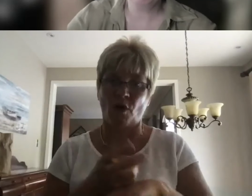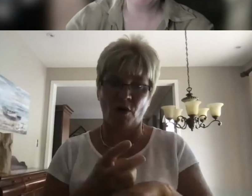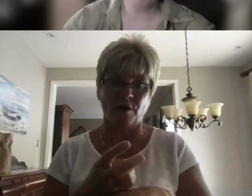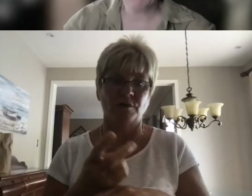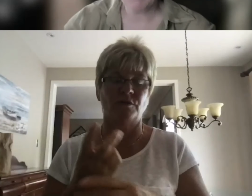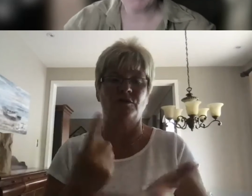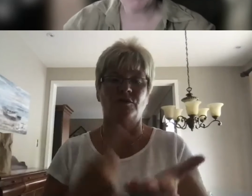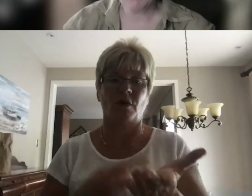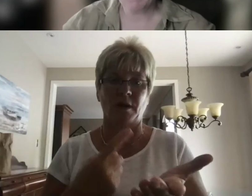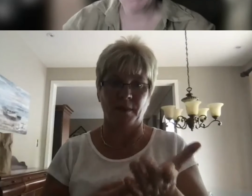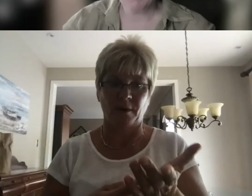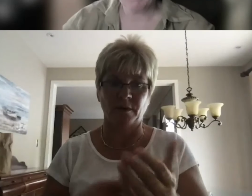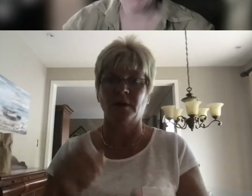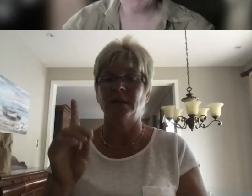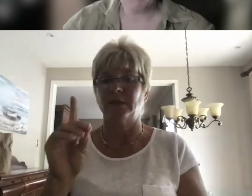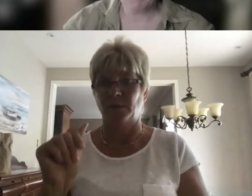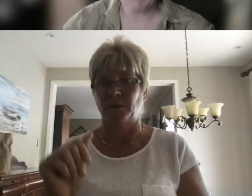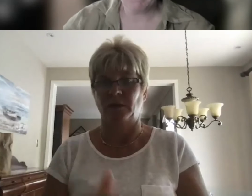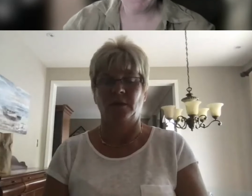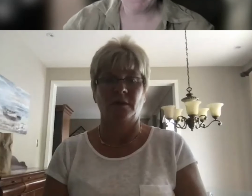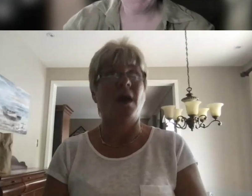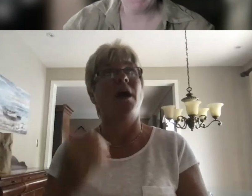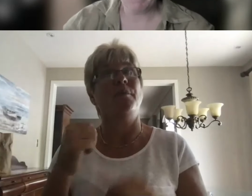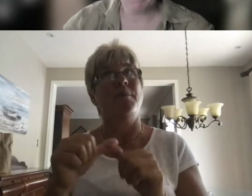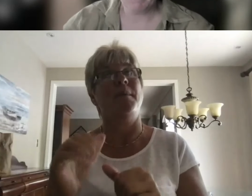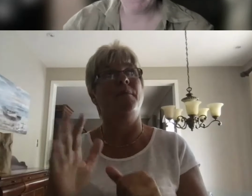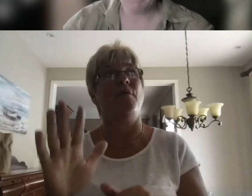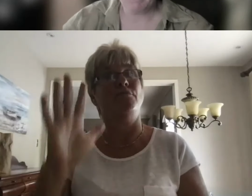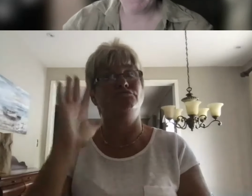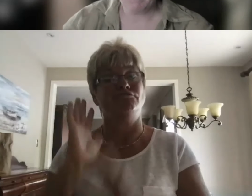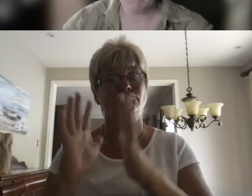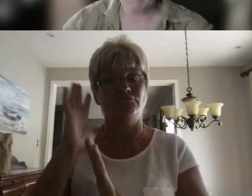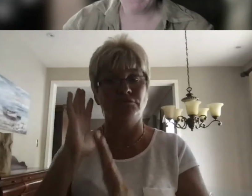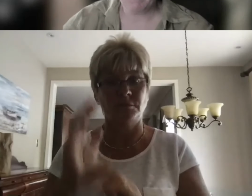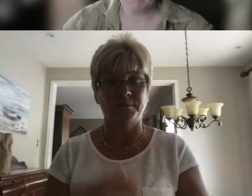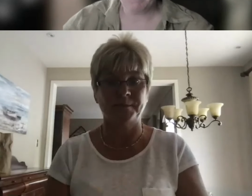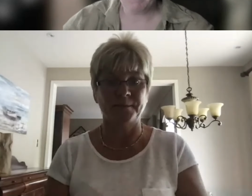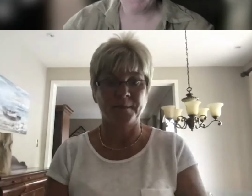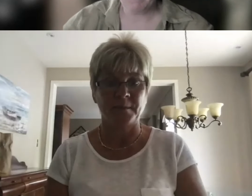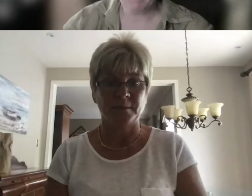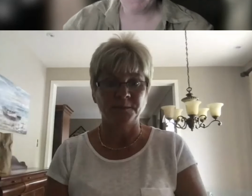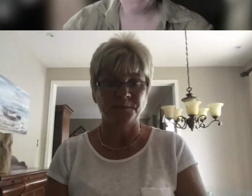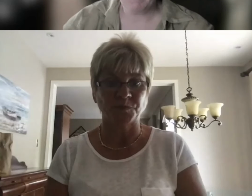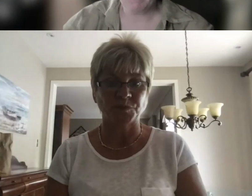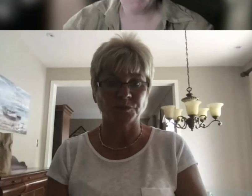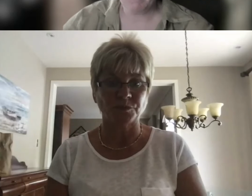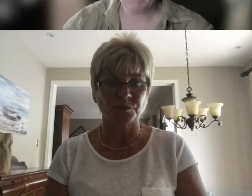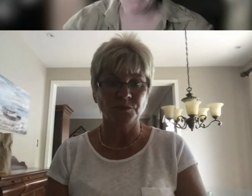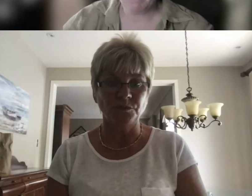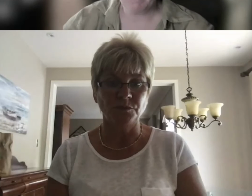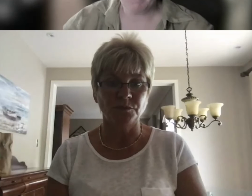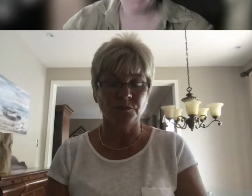I remember back then people asking me like, "Does the Alt attribute has something to